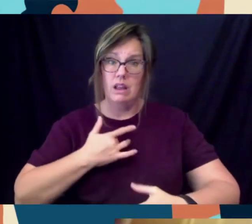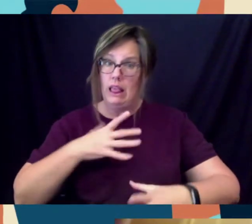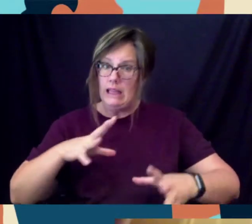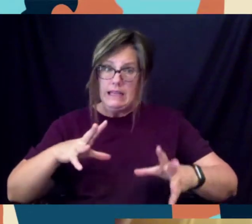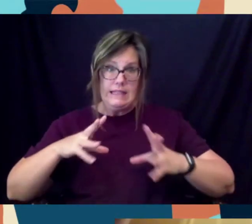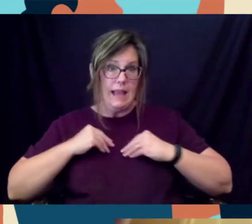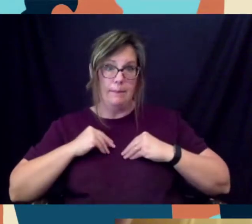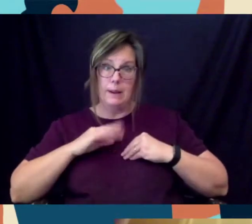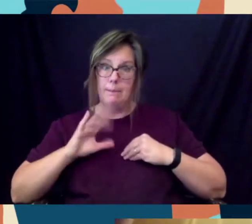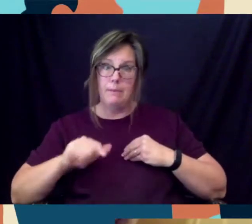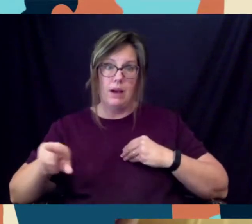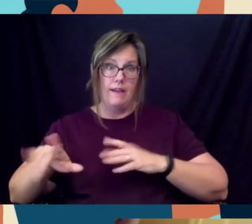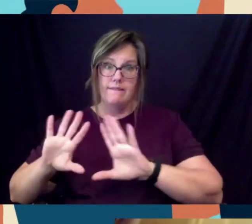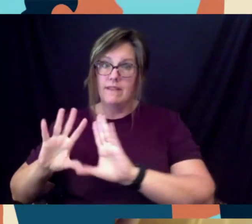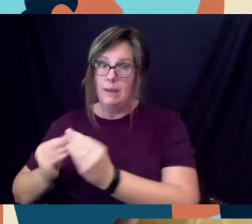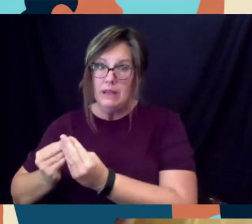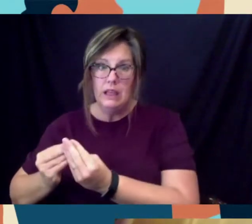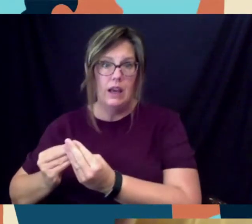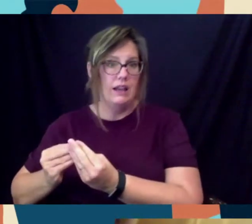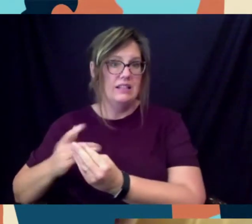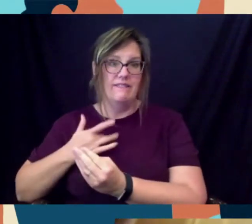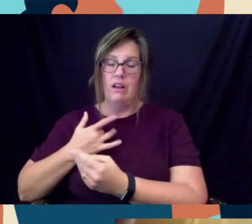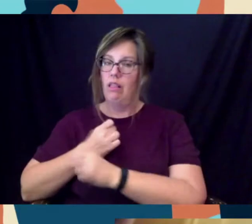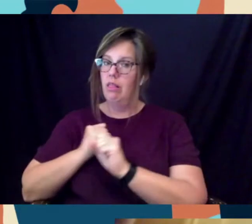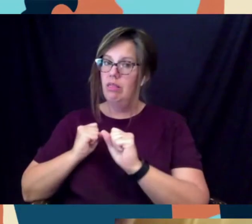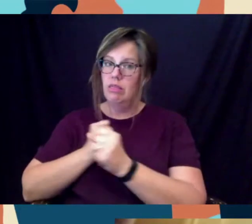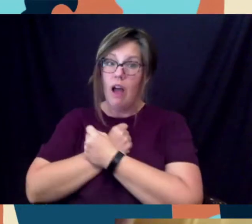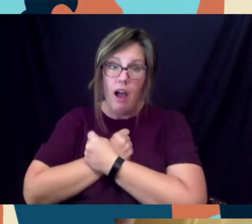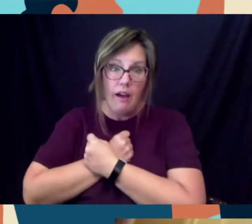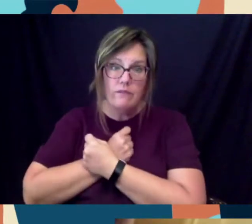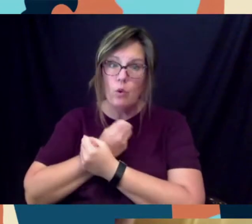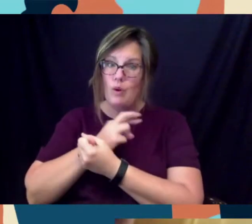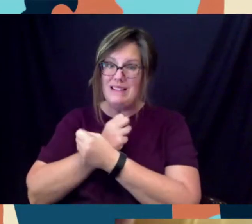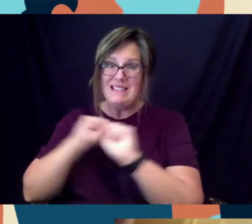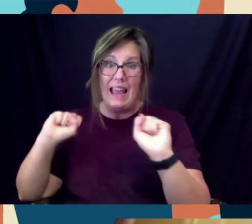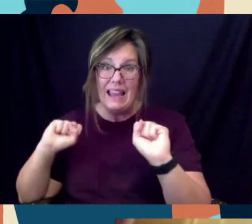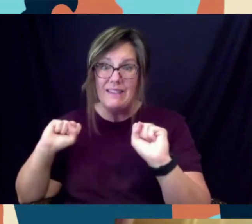didn't feel loved and i didn't feel safe enough to fully explain what it is to be non-binary